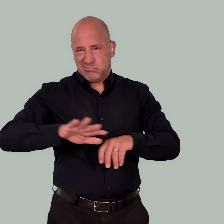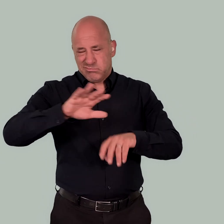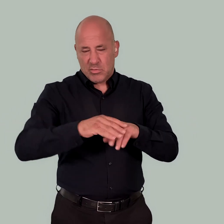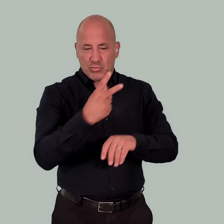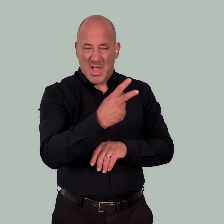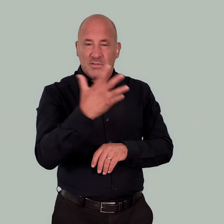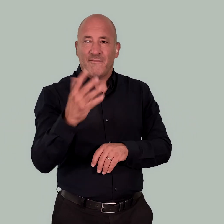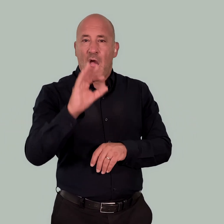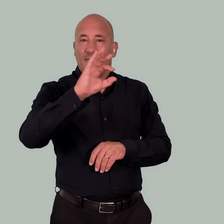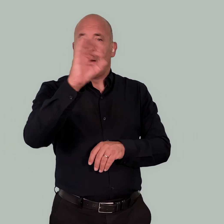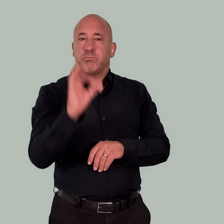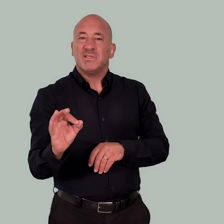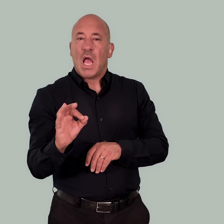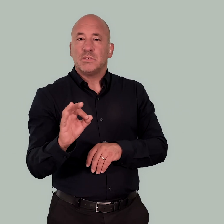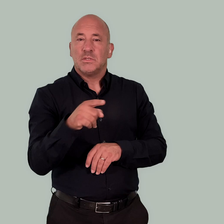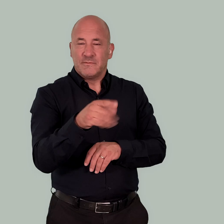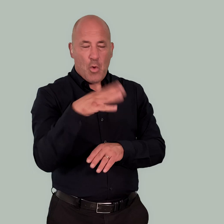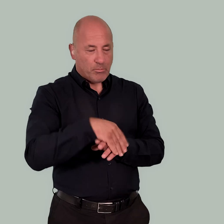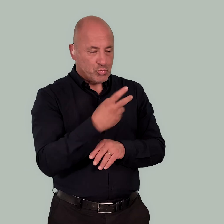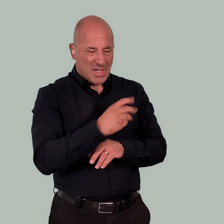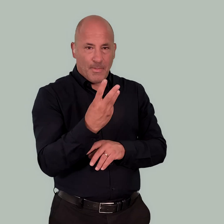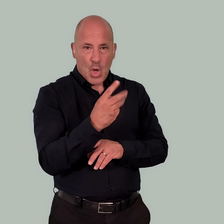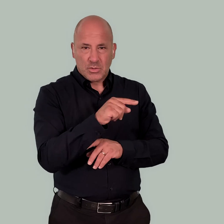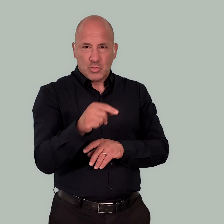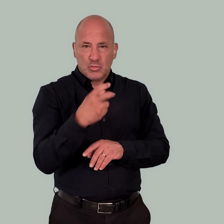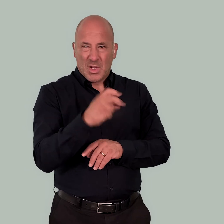around a quarter of the rise in the working-age disability caseload